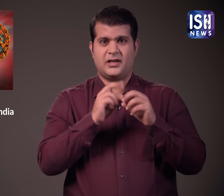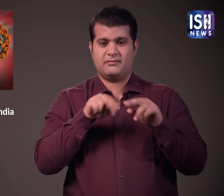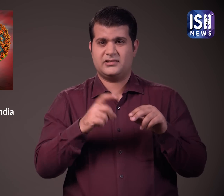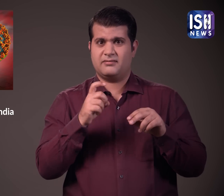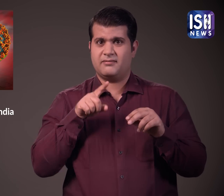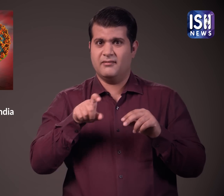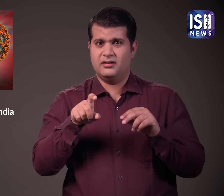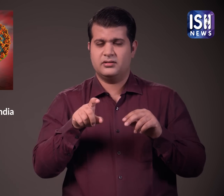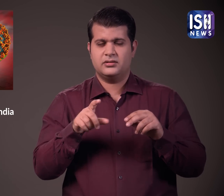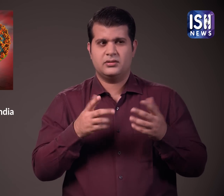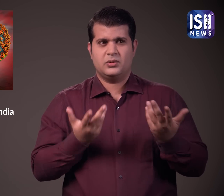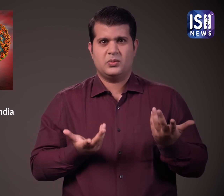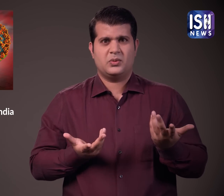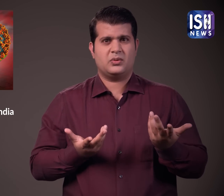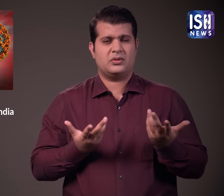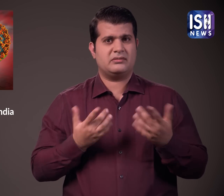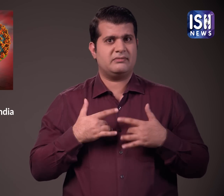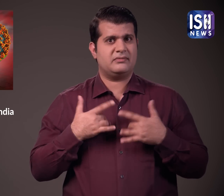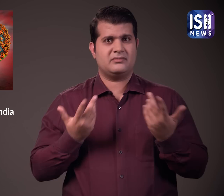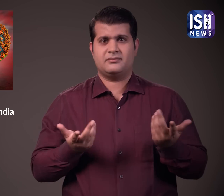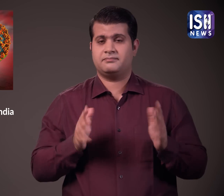BF.7! Oh my god!